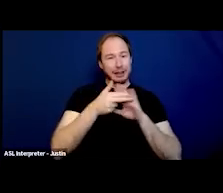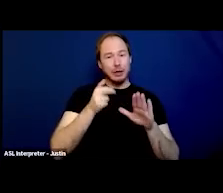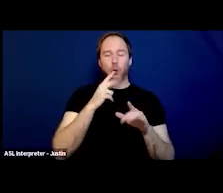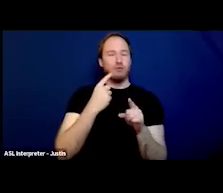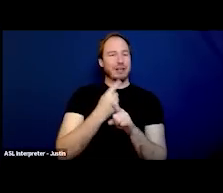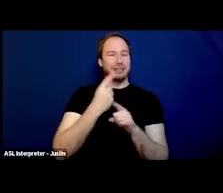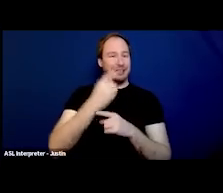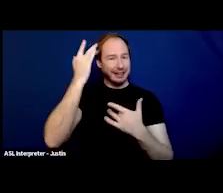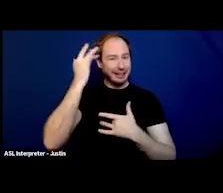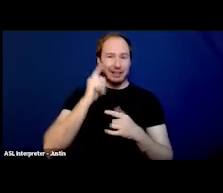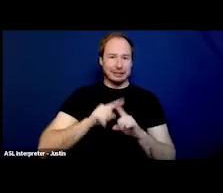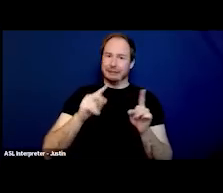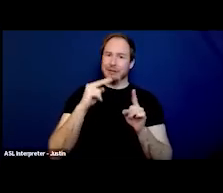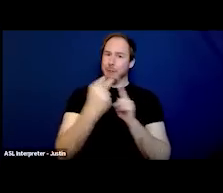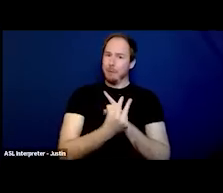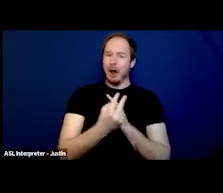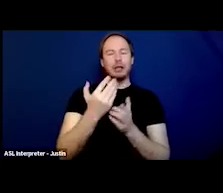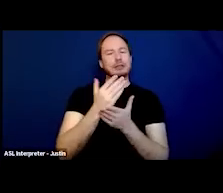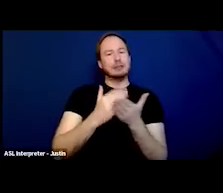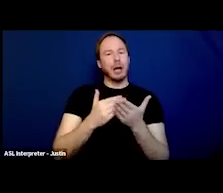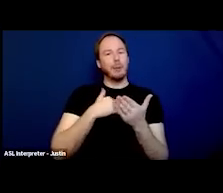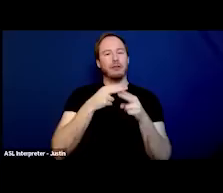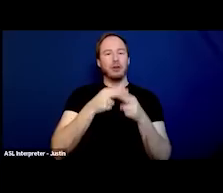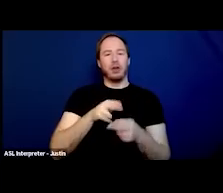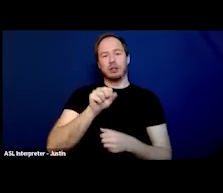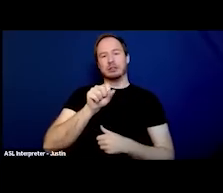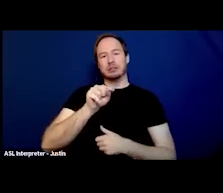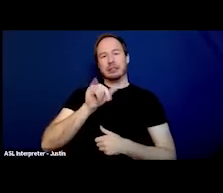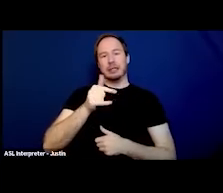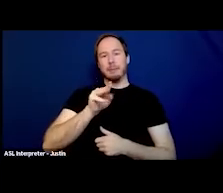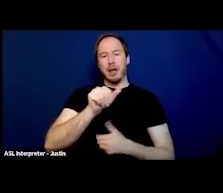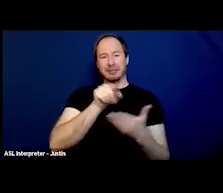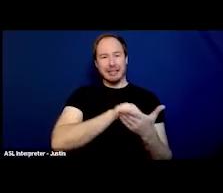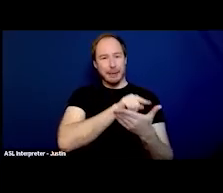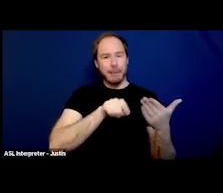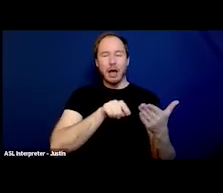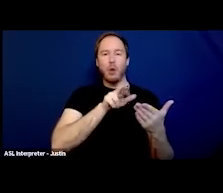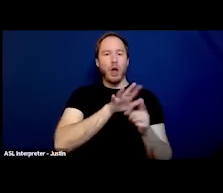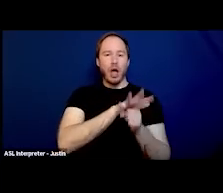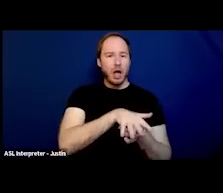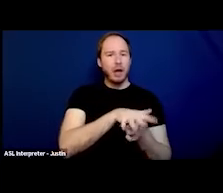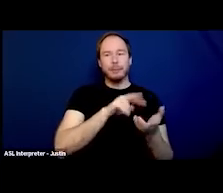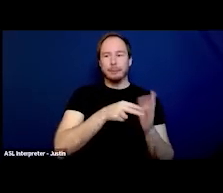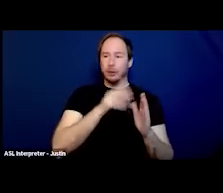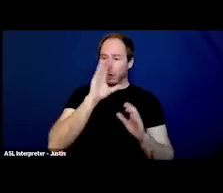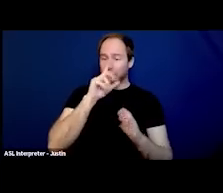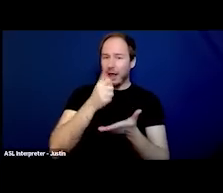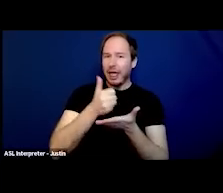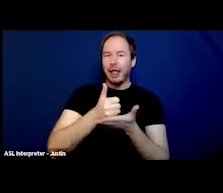have different kinds of stigma in their communities, either more or less stigma, and may seek help at different rates and in different ways.